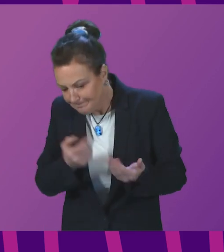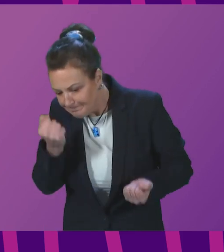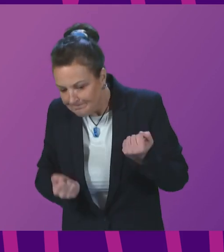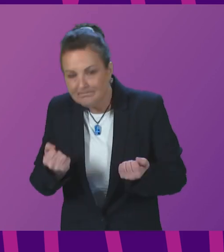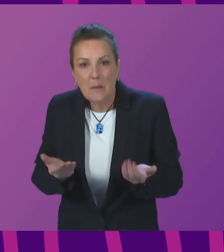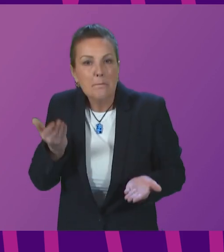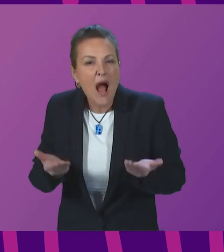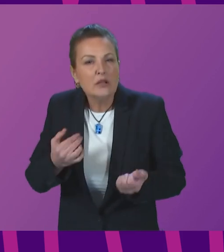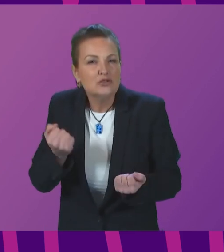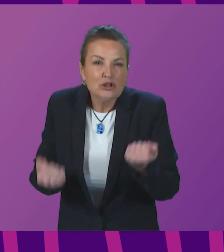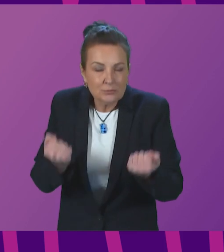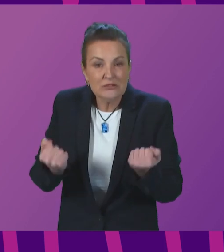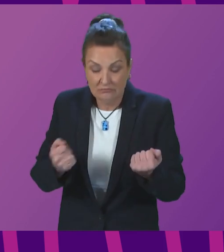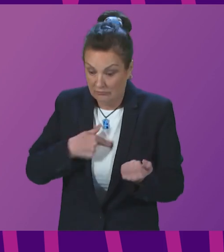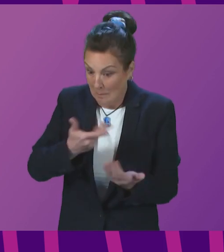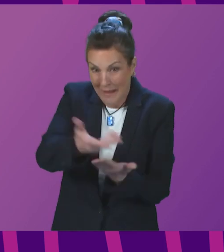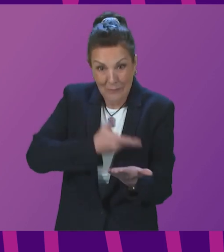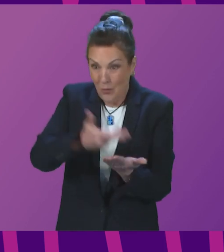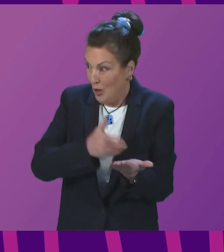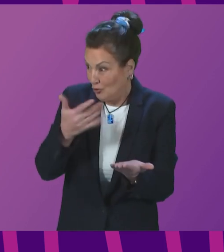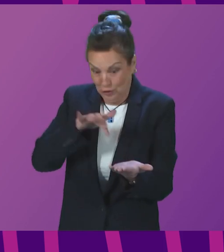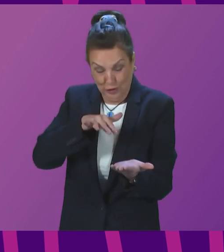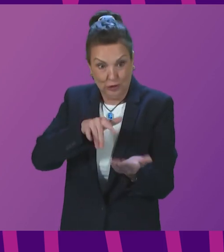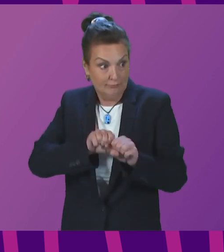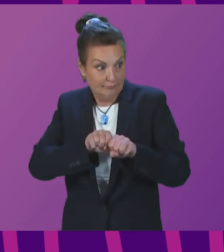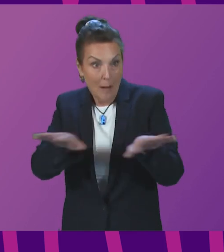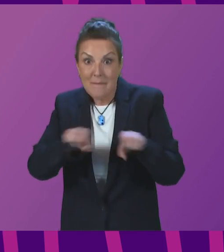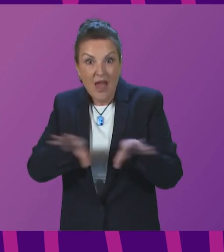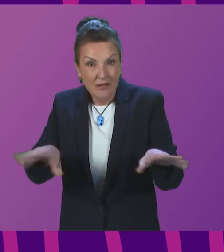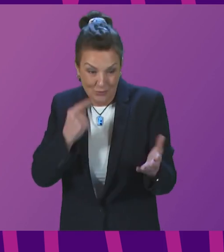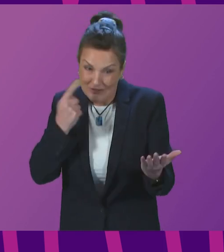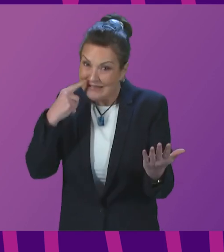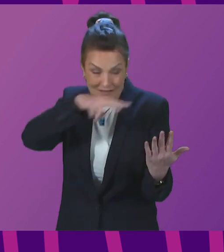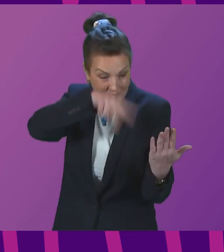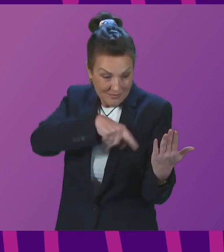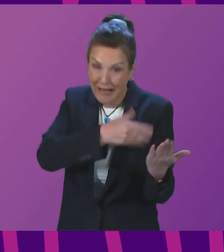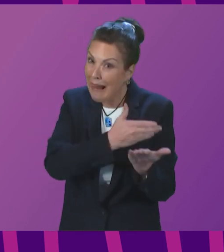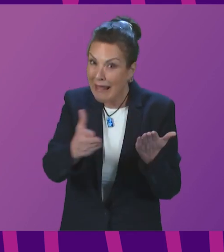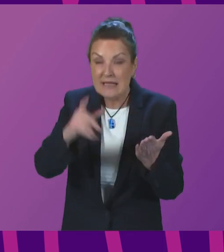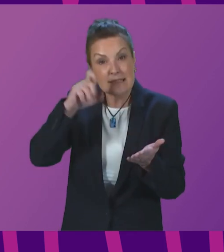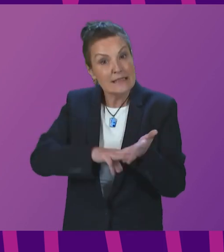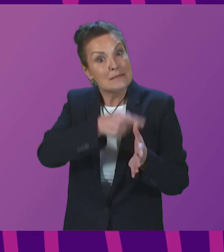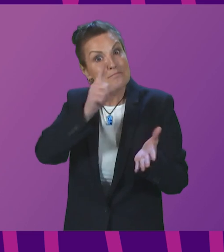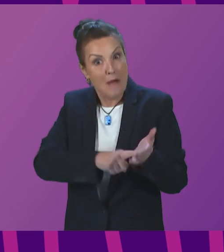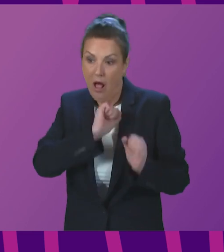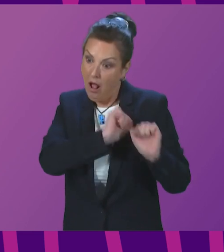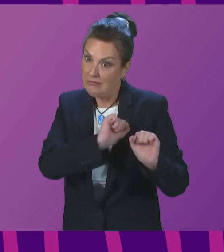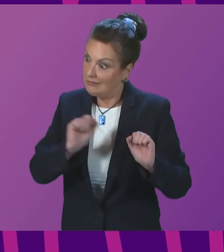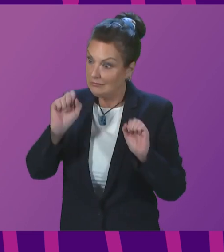As the paperwork that has been in the public domain for some time now makes clear, CMAL